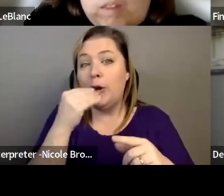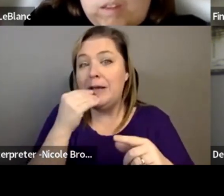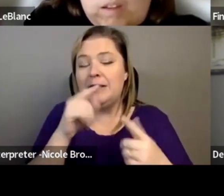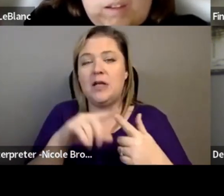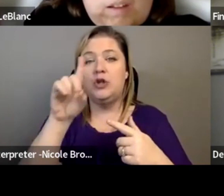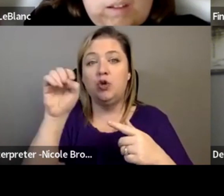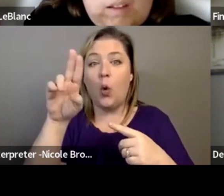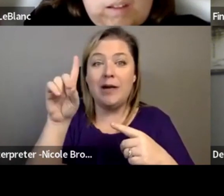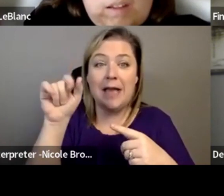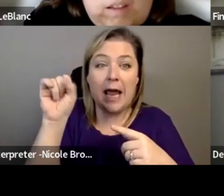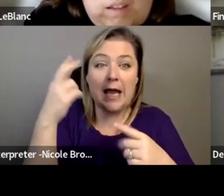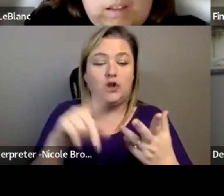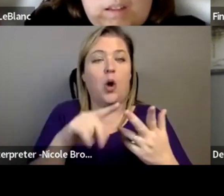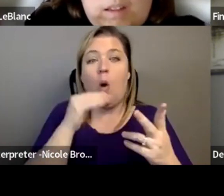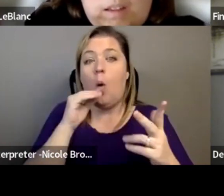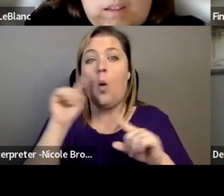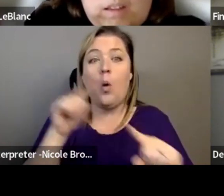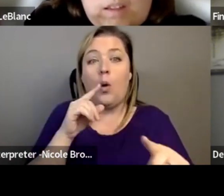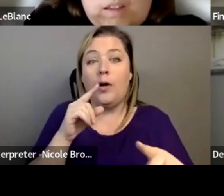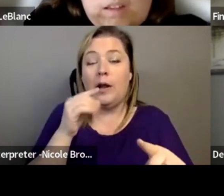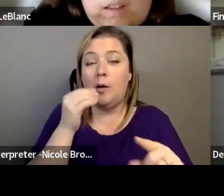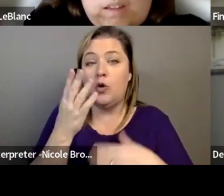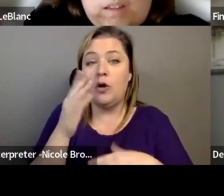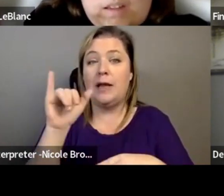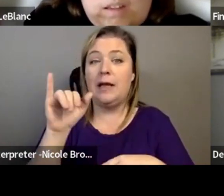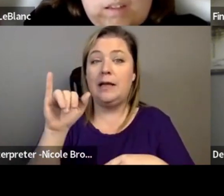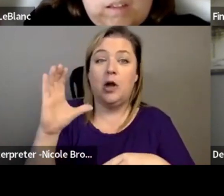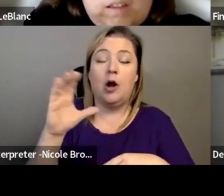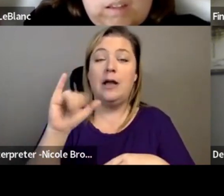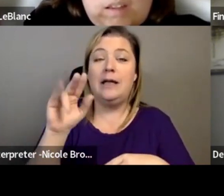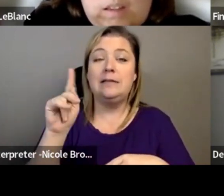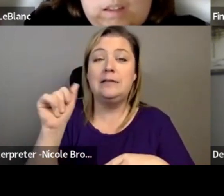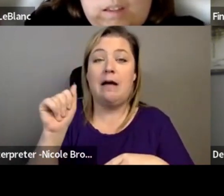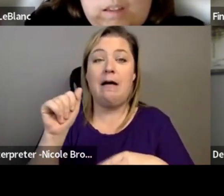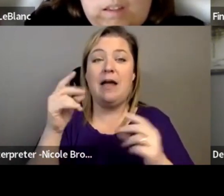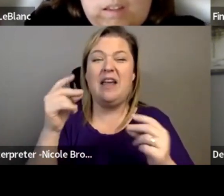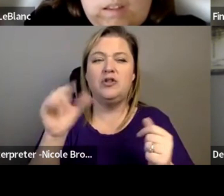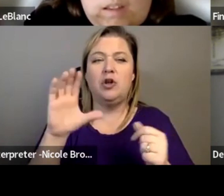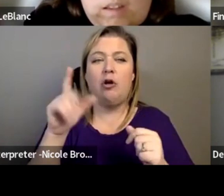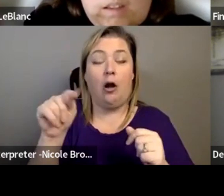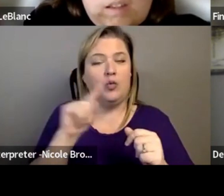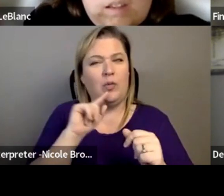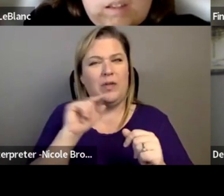groceries, ordering their groceries from Instacart. That's all new stuff that we are facing now being able to use their food